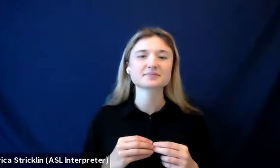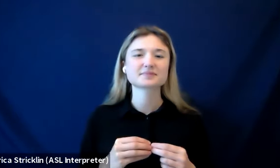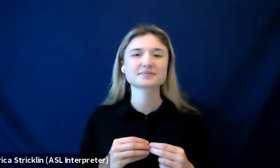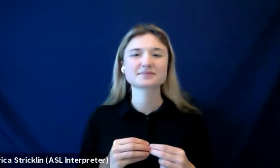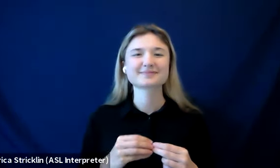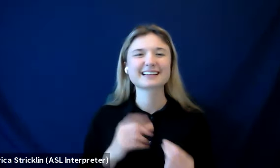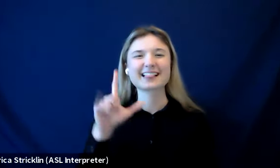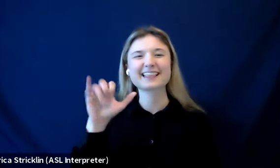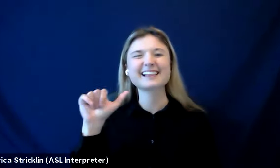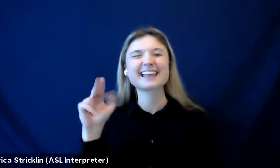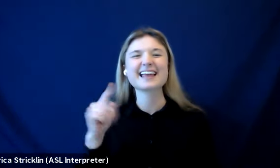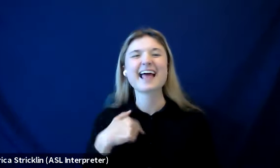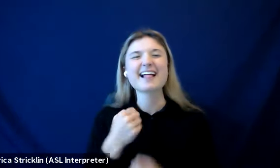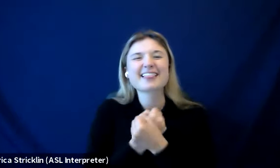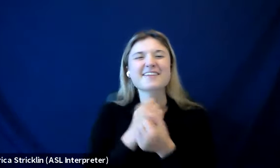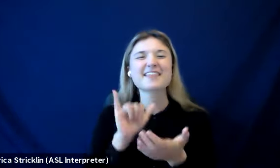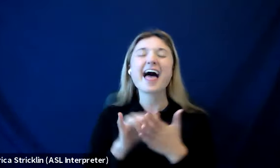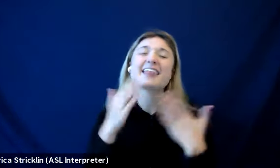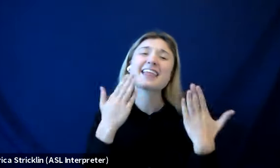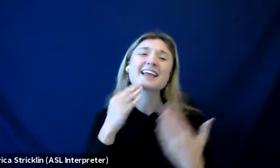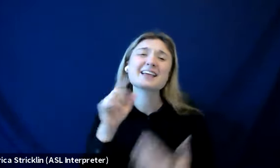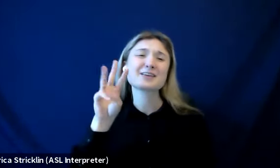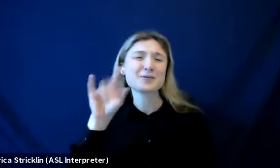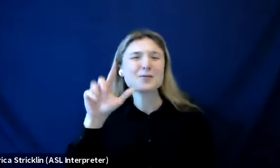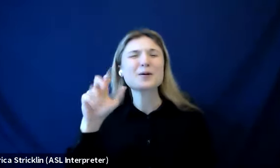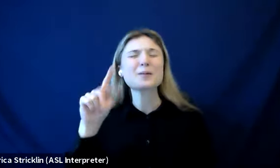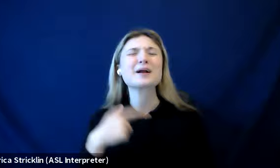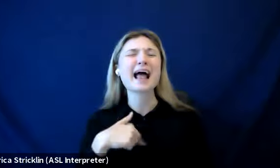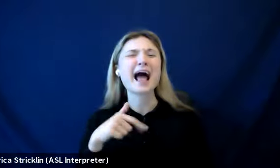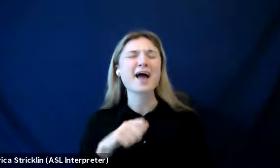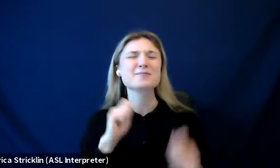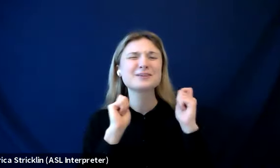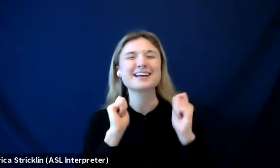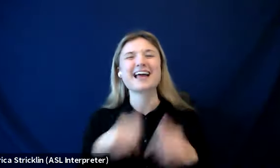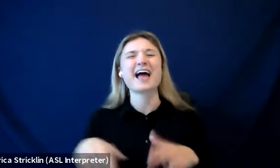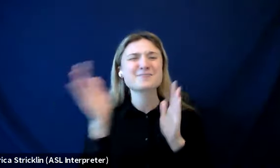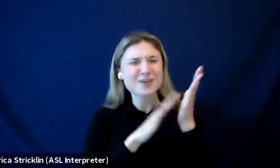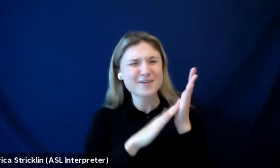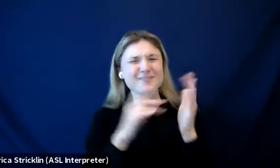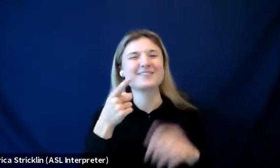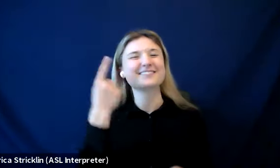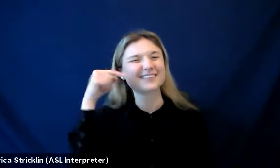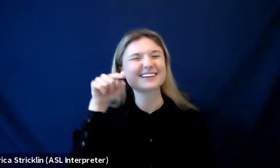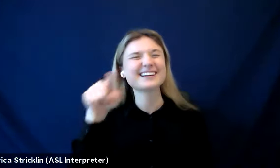I love that thank you over and please know that I'm rooting for you and I think,